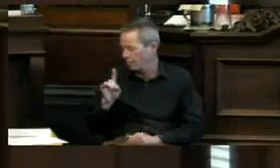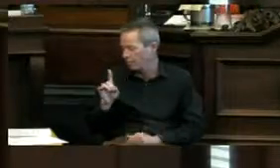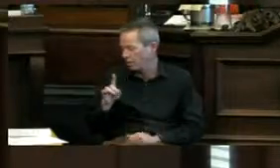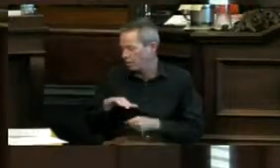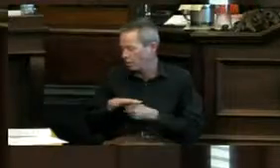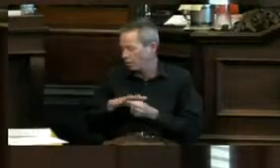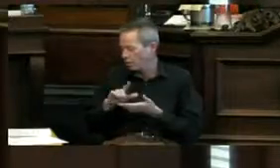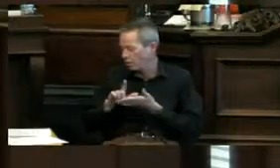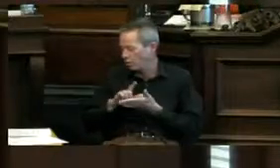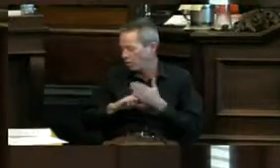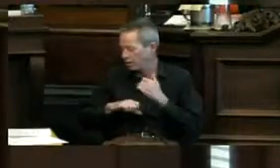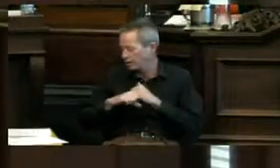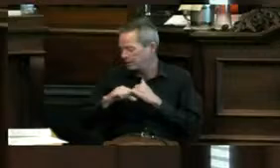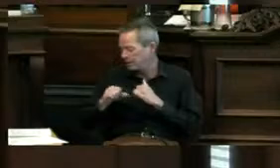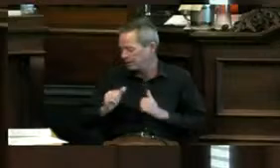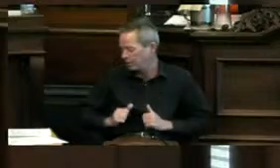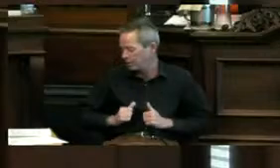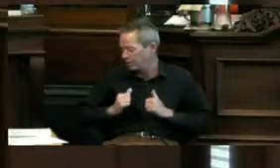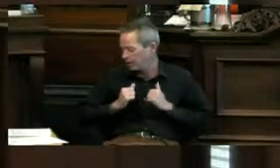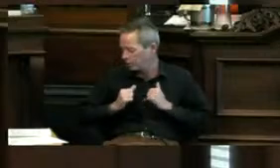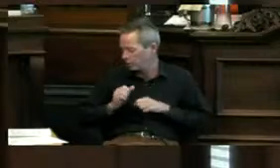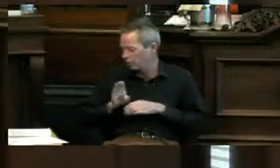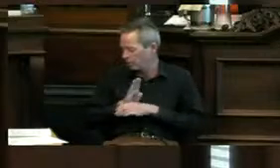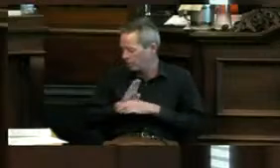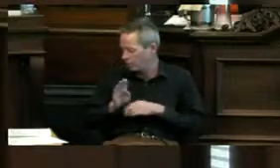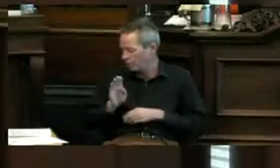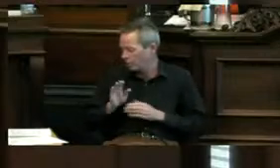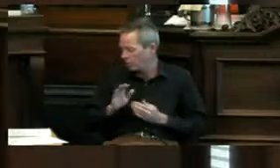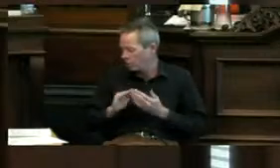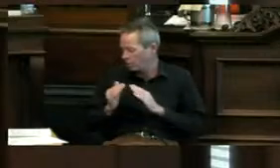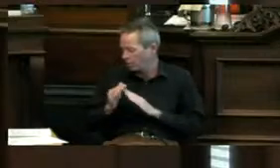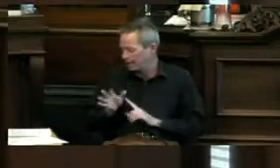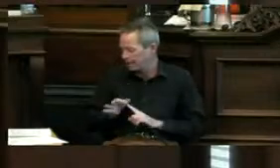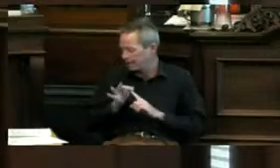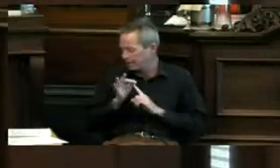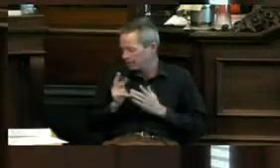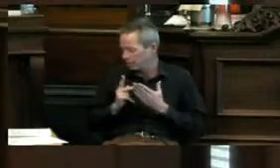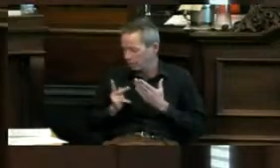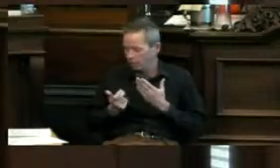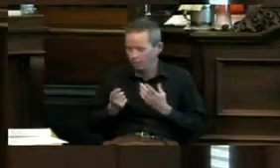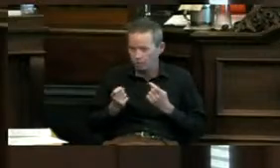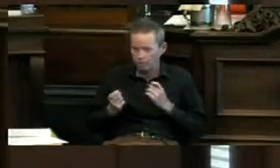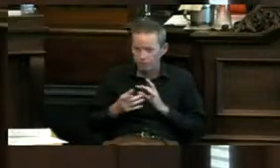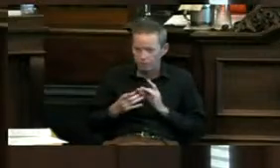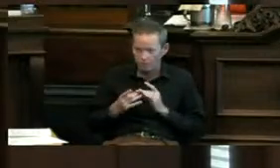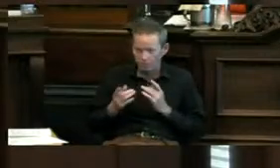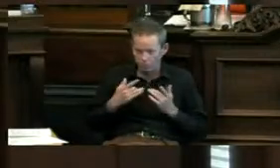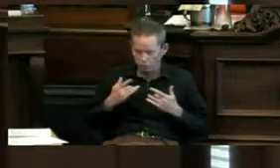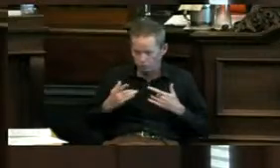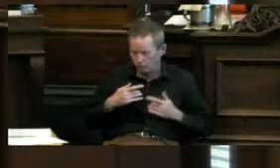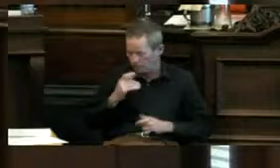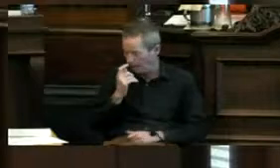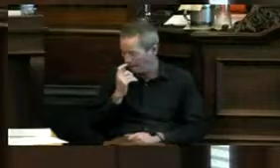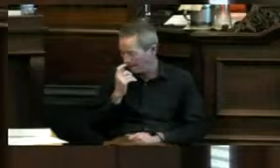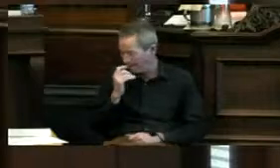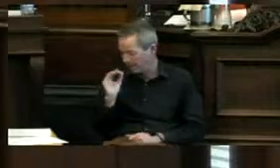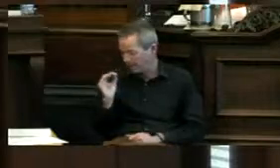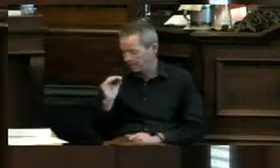Committee and we'll start with introductory number 441, a local law extending the residential commercial urban exemption